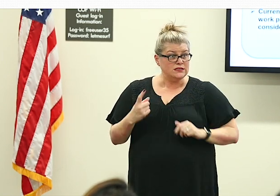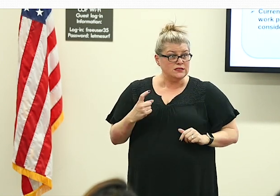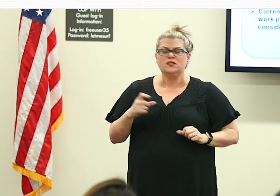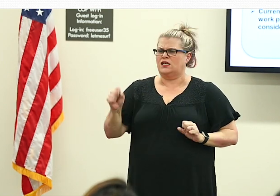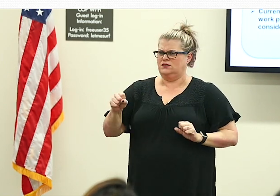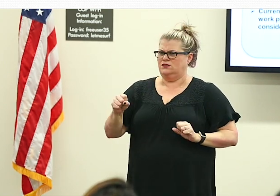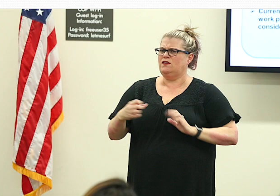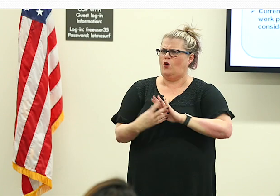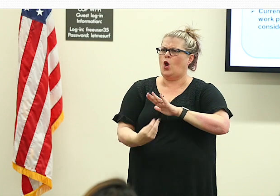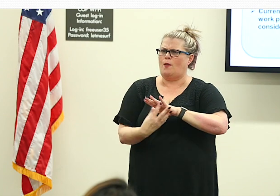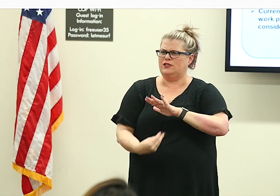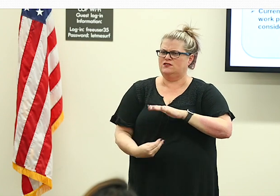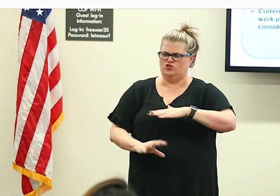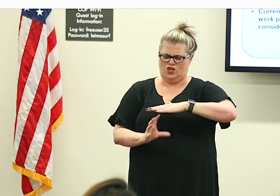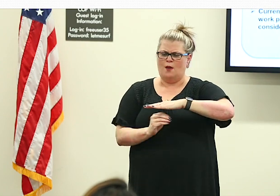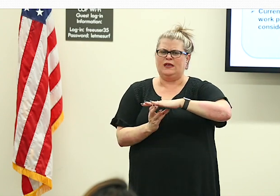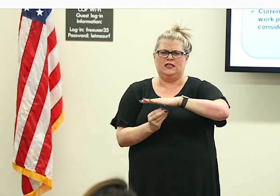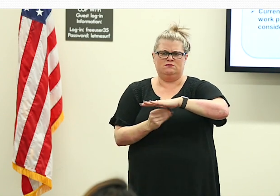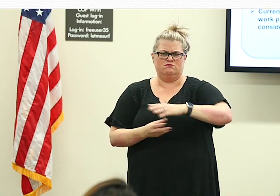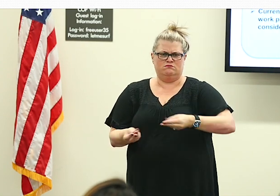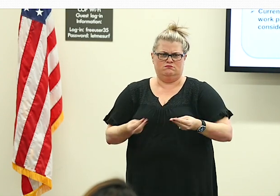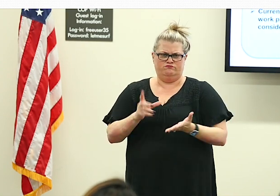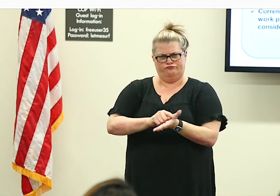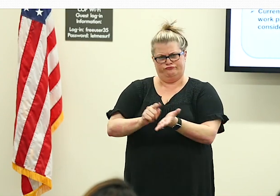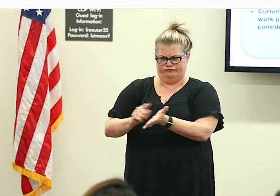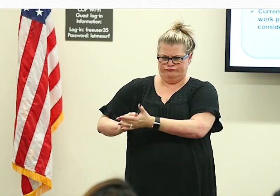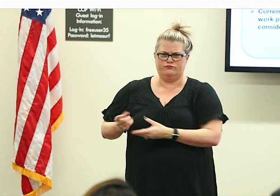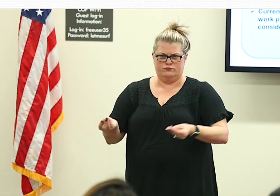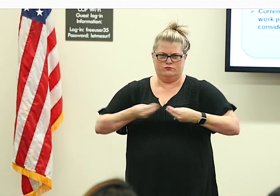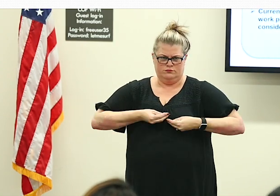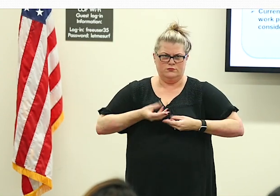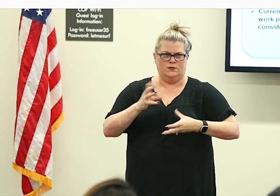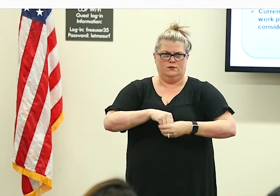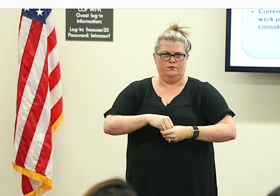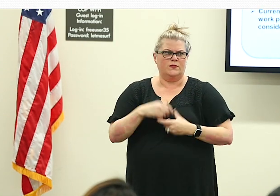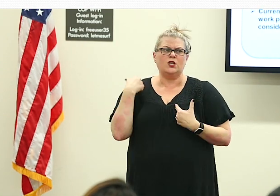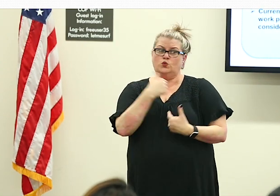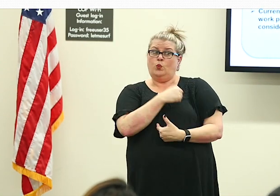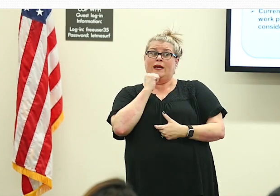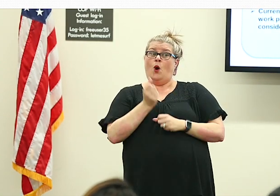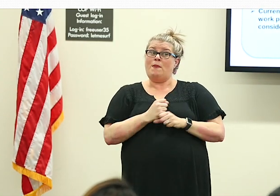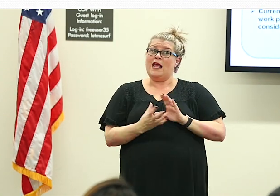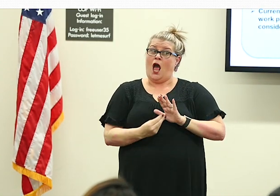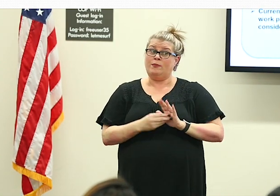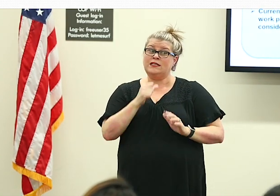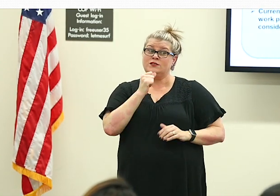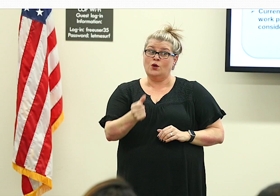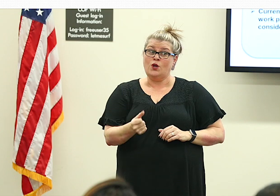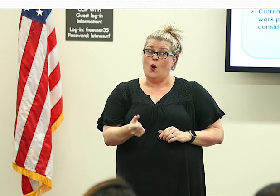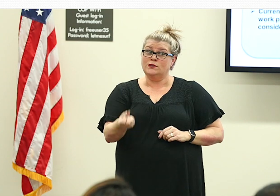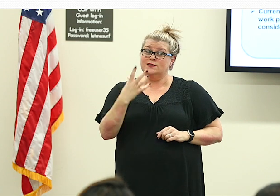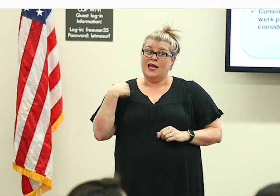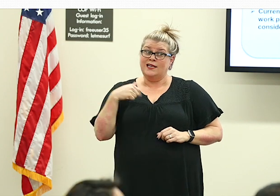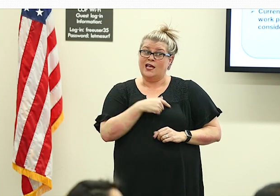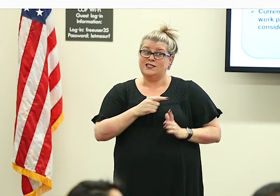Photocopies, yeah. And we don't make copies, so yeah, don't send us originals. Especially of passports.